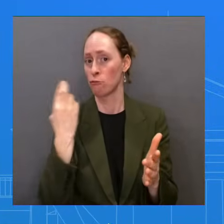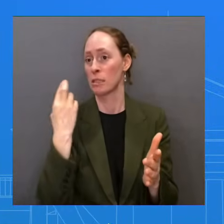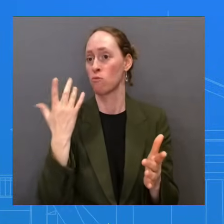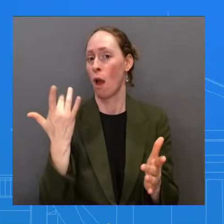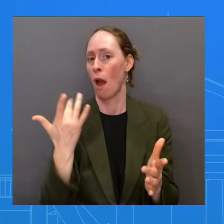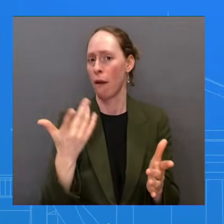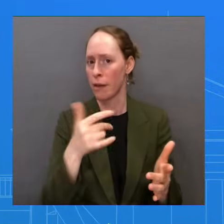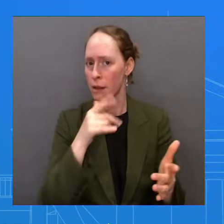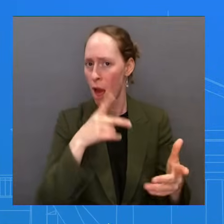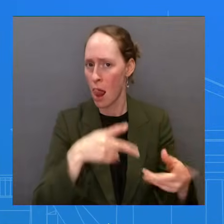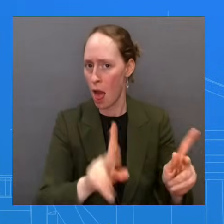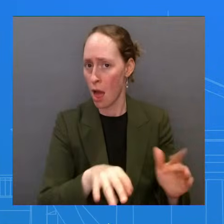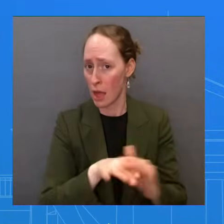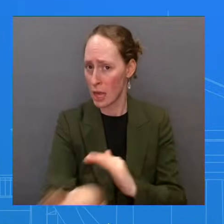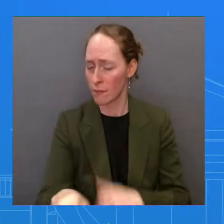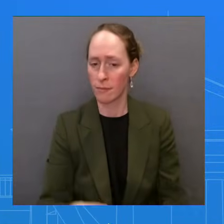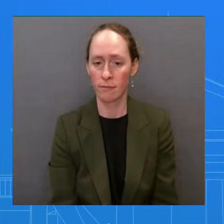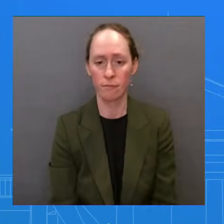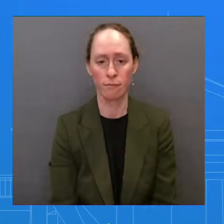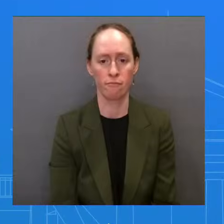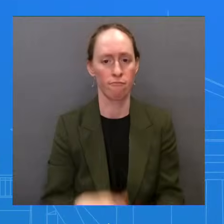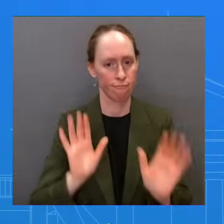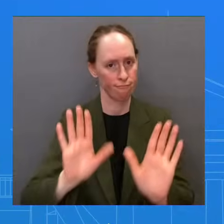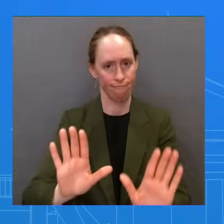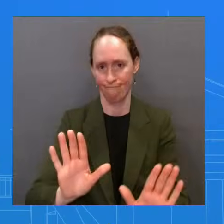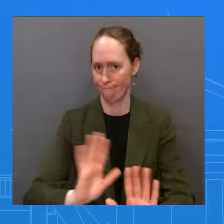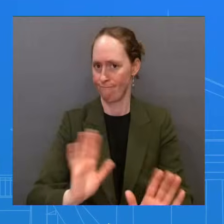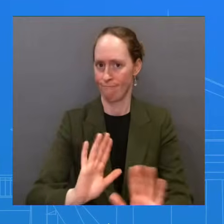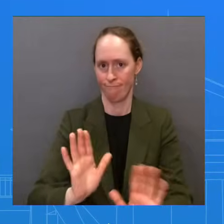And I just would have to refer you there. The Press: And then, last one.